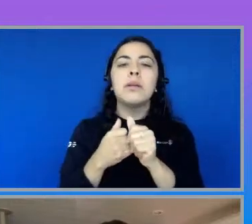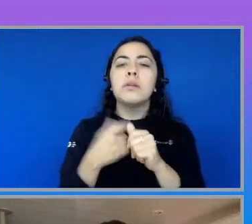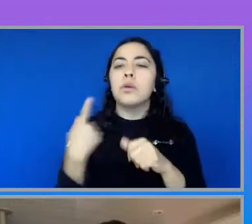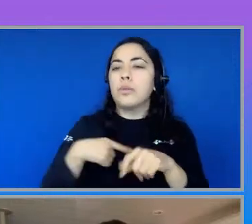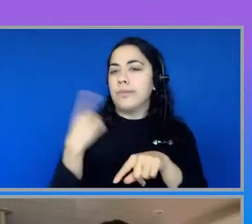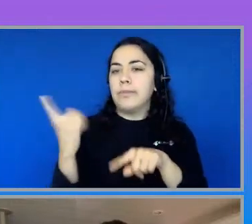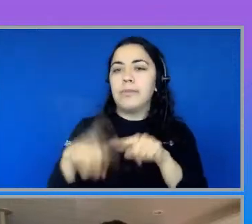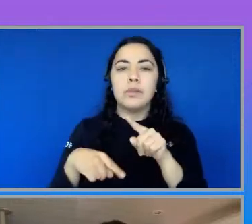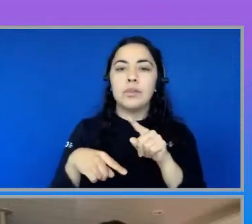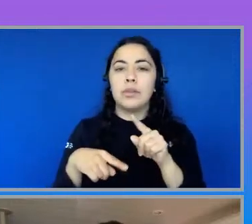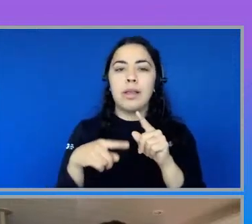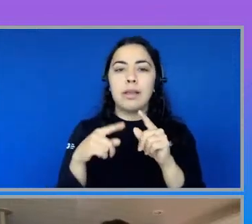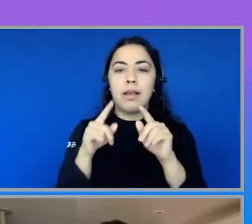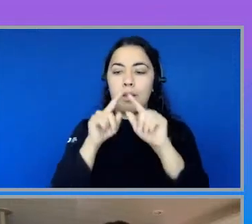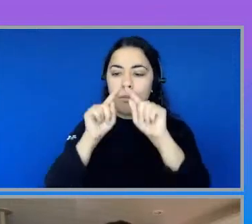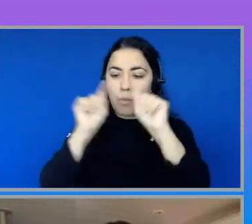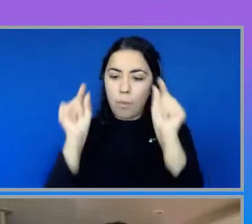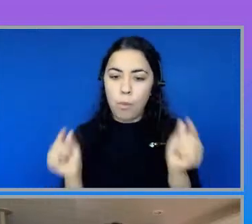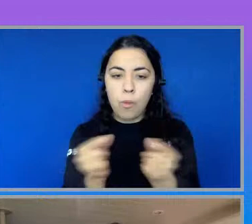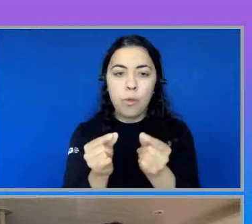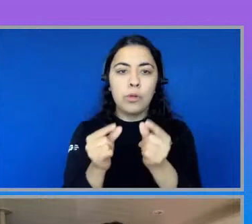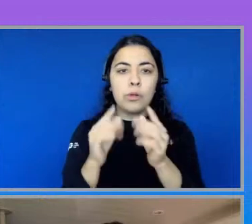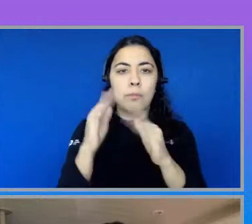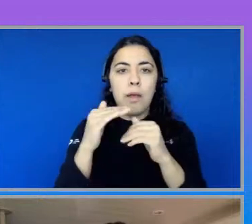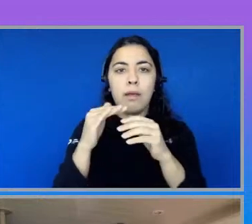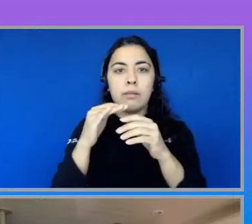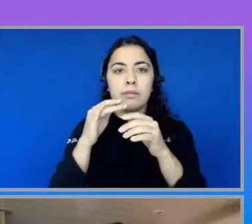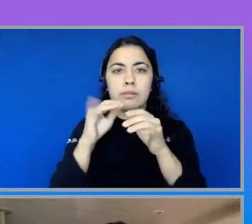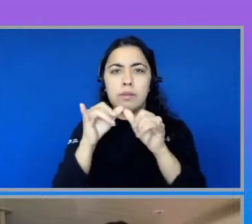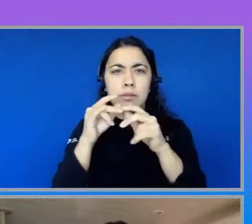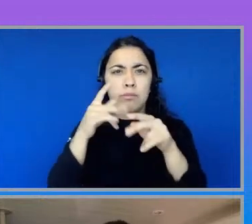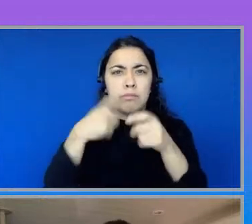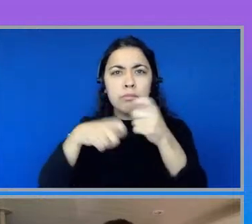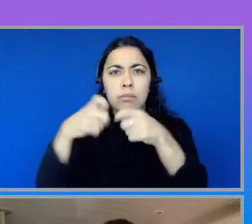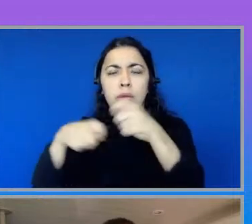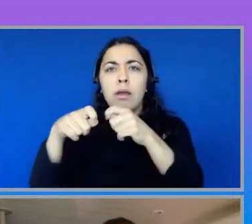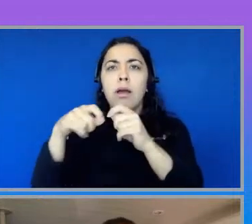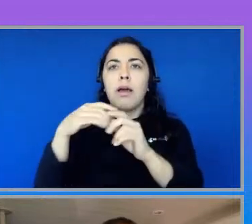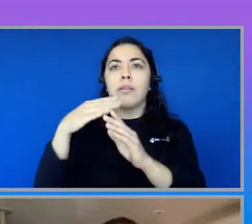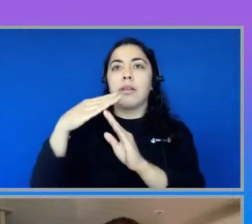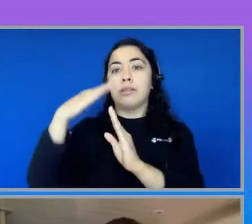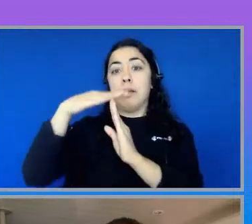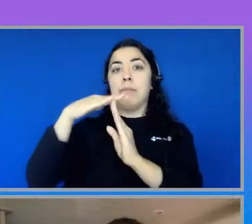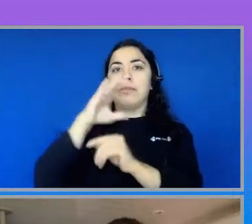kind of box sizing border box switch at the top of your CSS